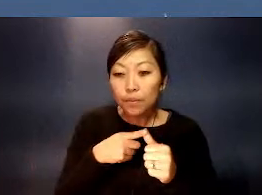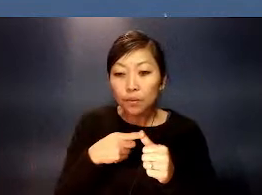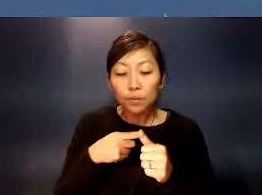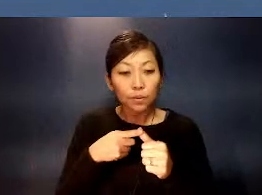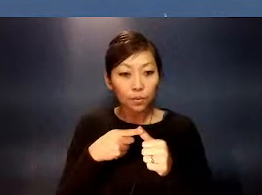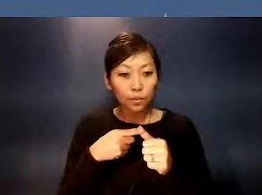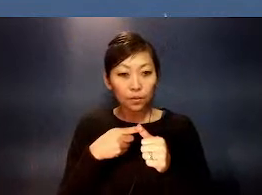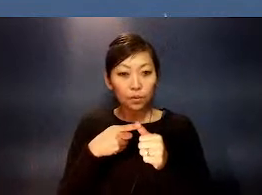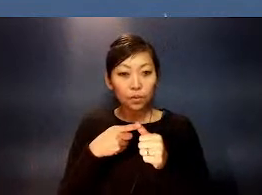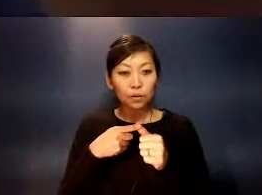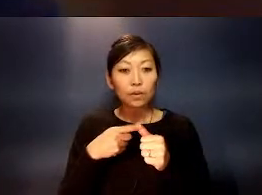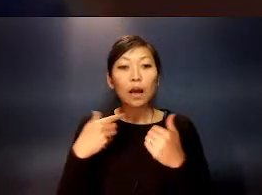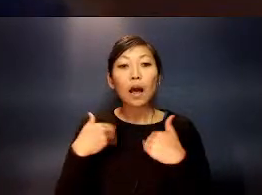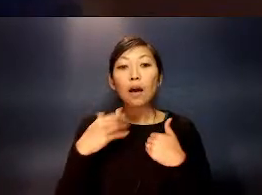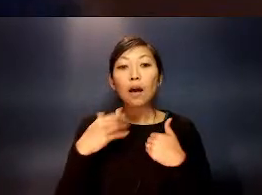BUT I GUESS I'LL ASK IT NOW.